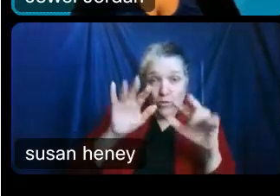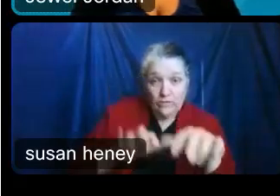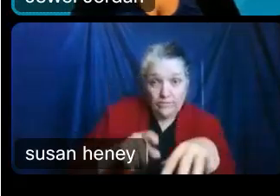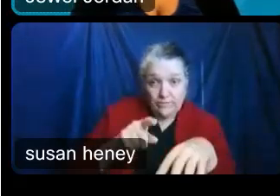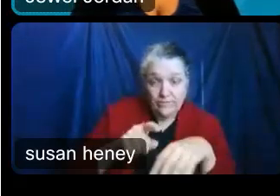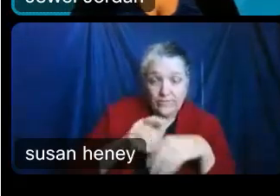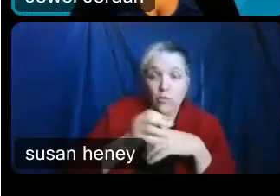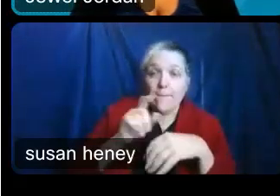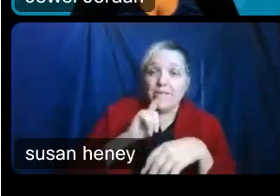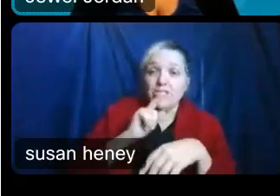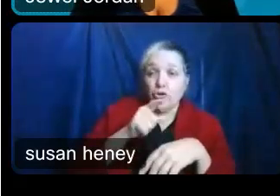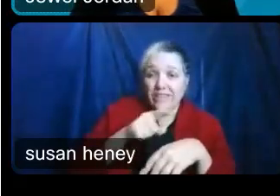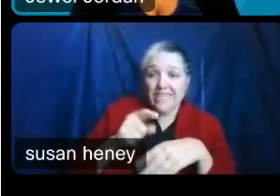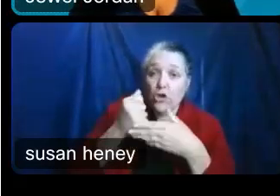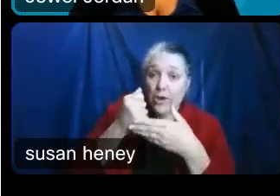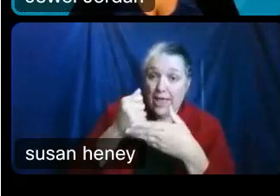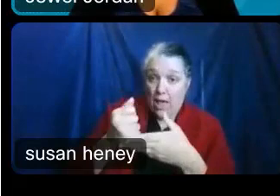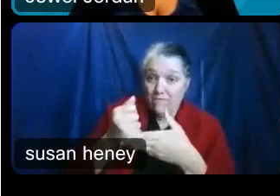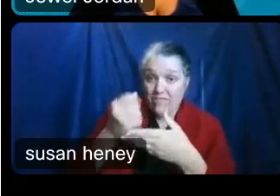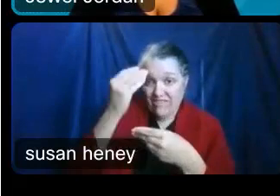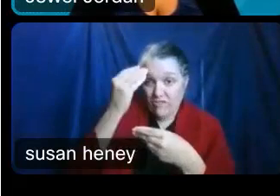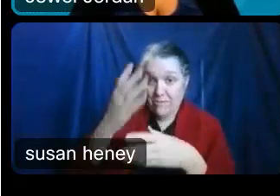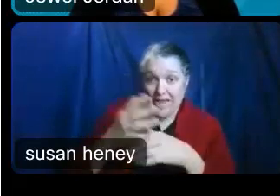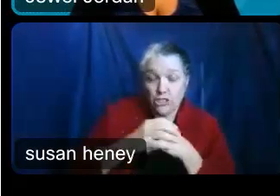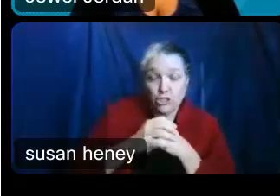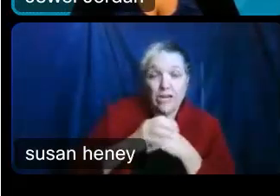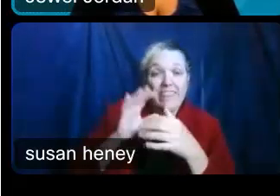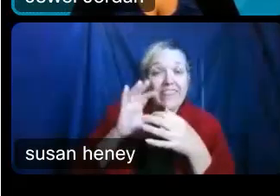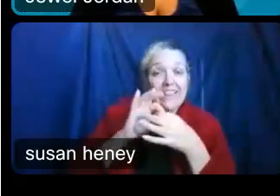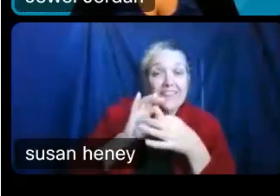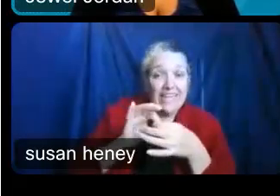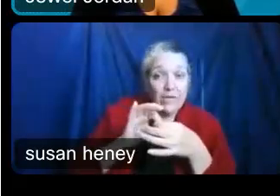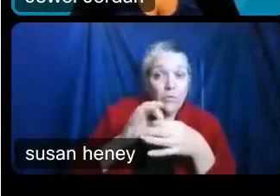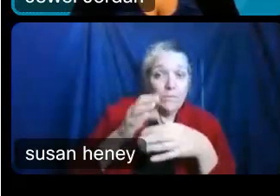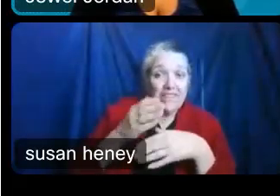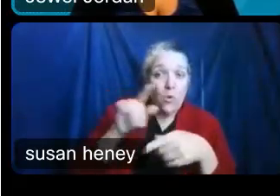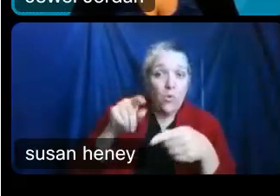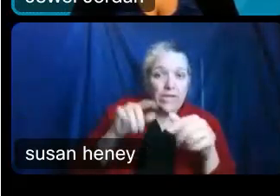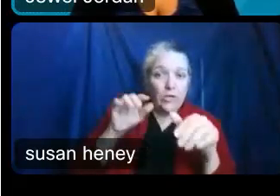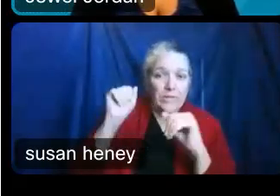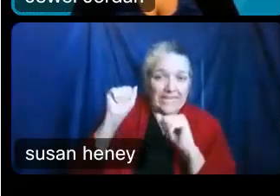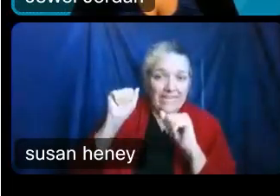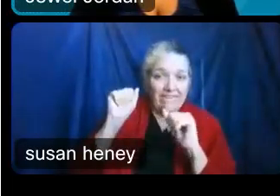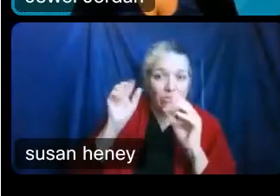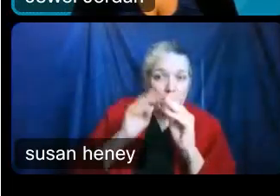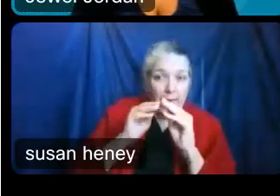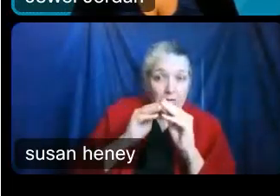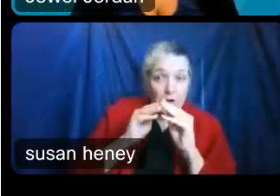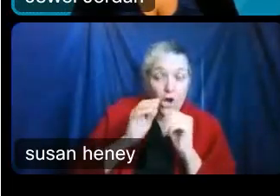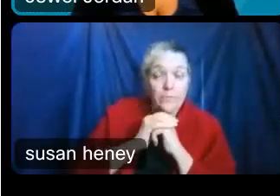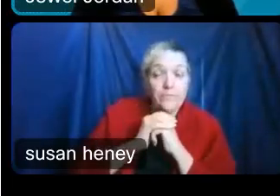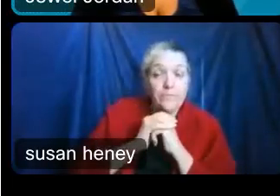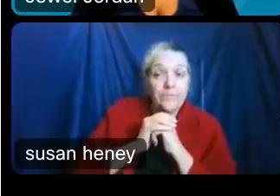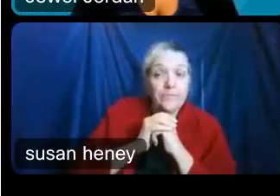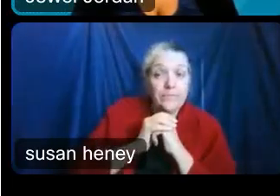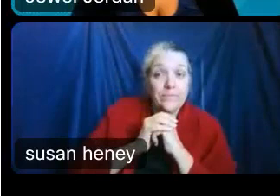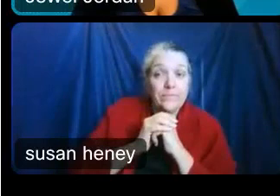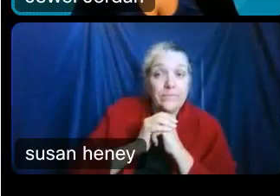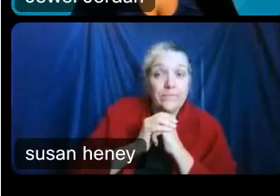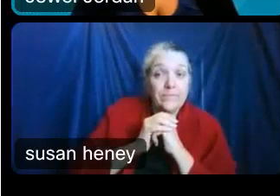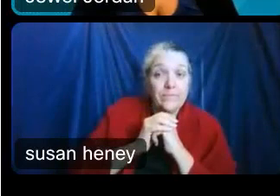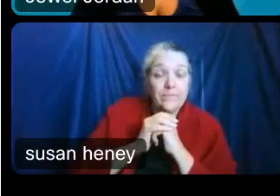sessions are helpful to you. The link to the evaluation will appear once you exit the webinar.